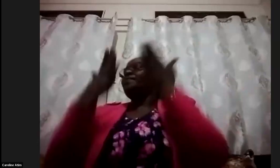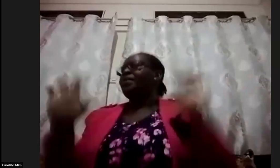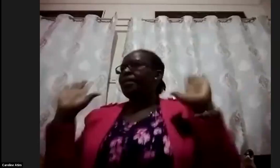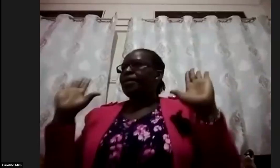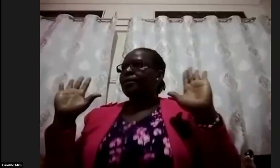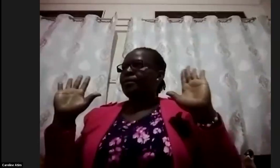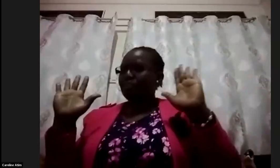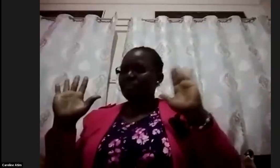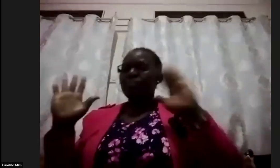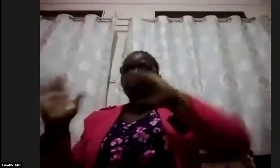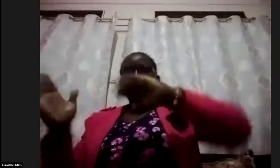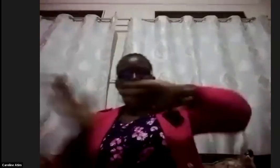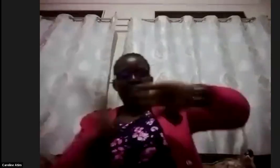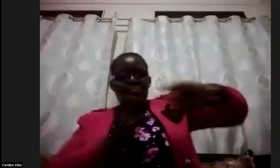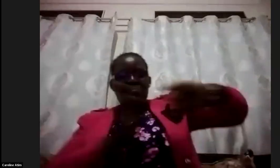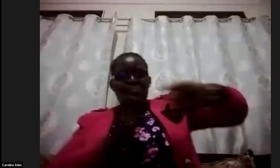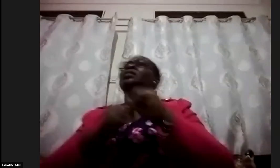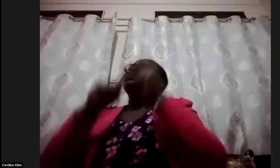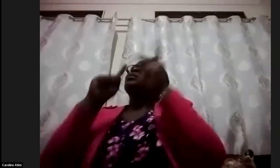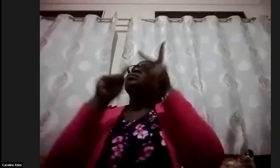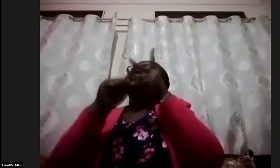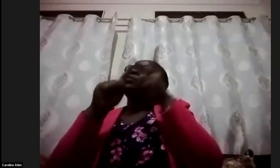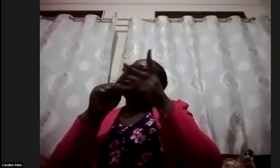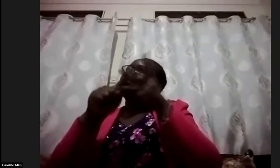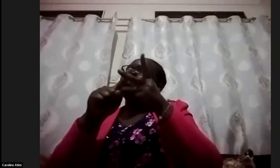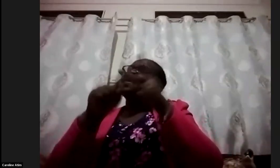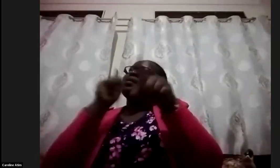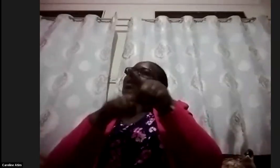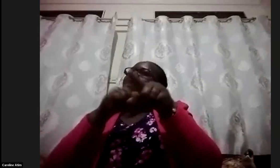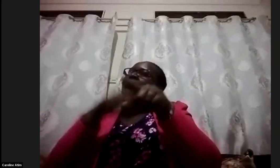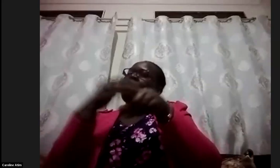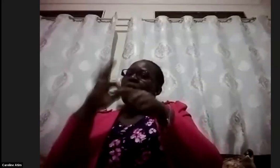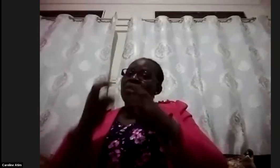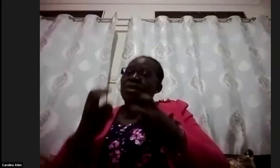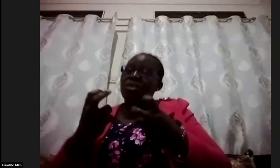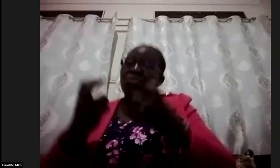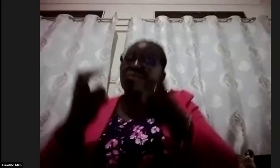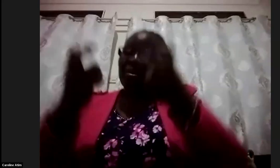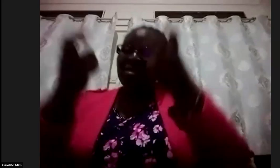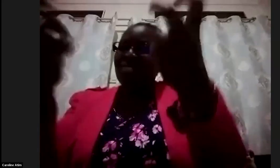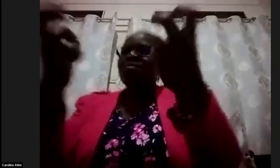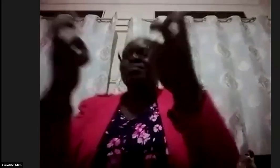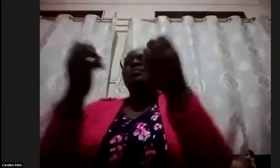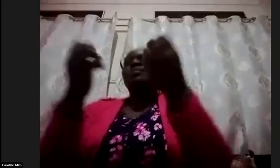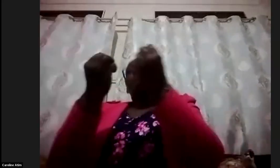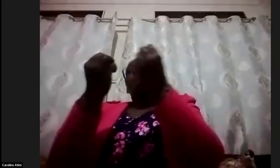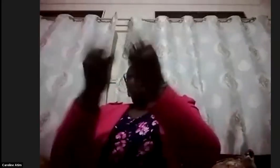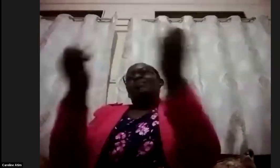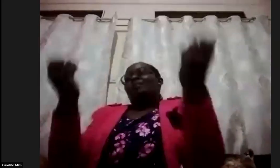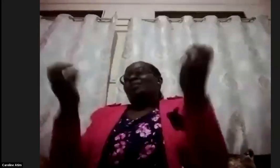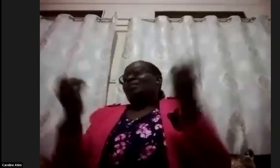the constitution. Secondly, during troubling or